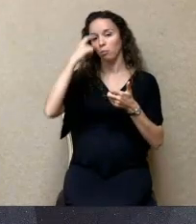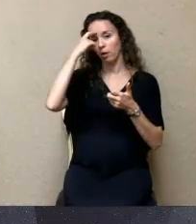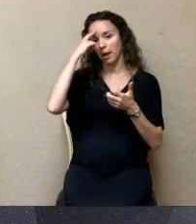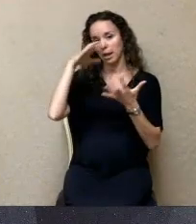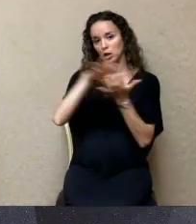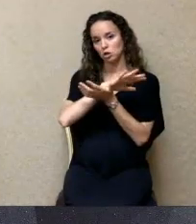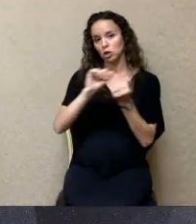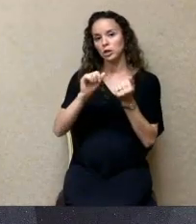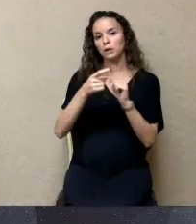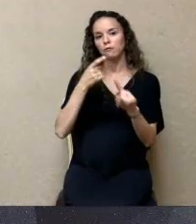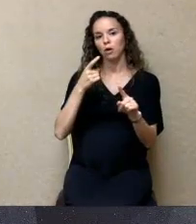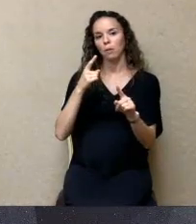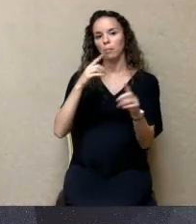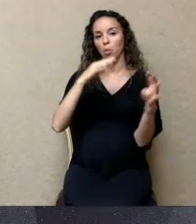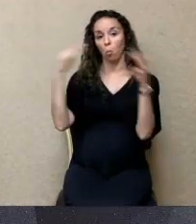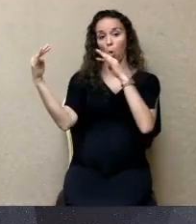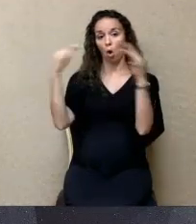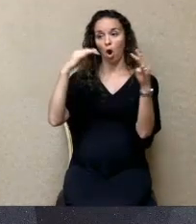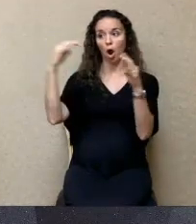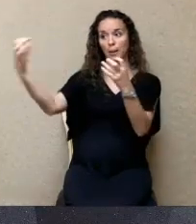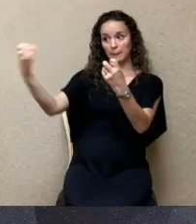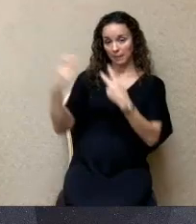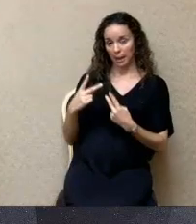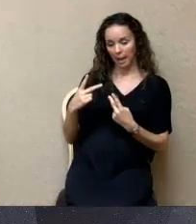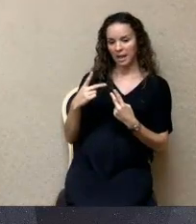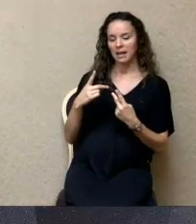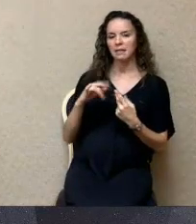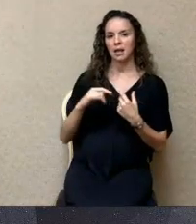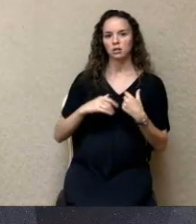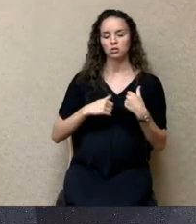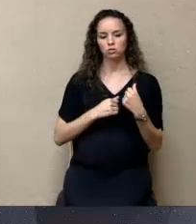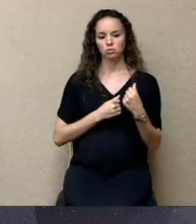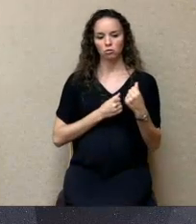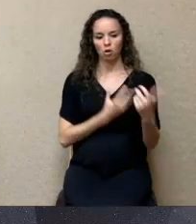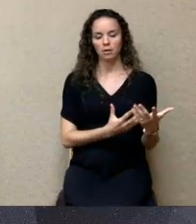communication problems.